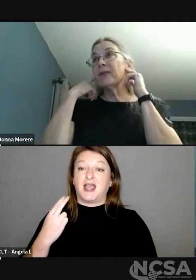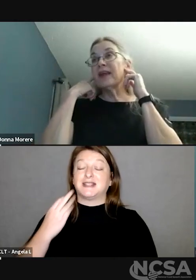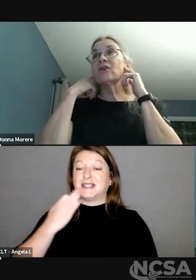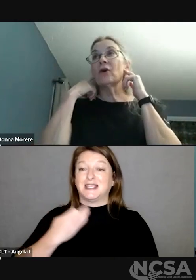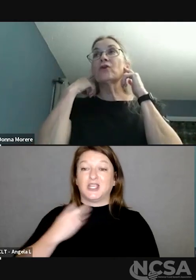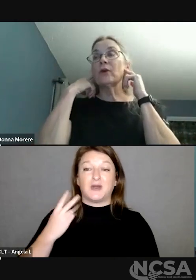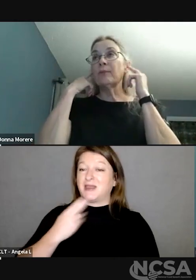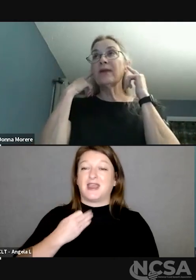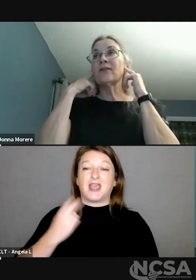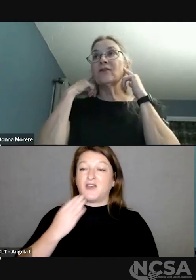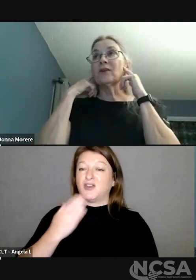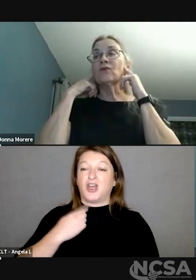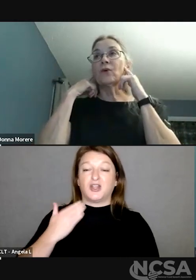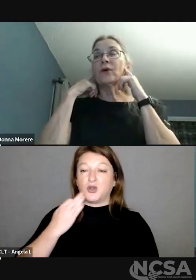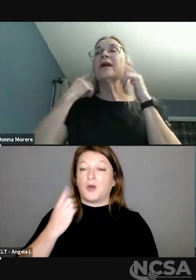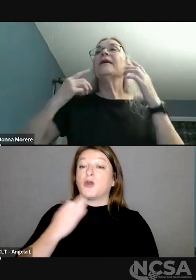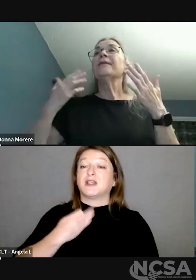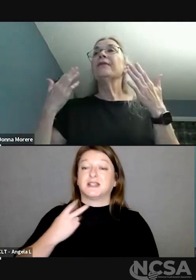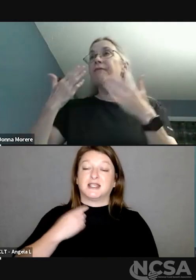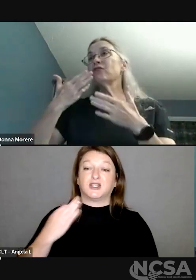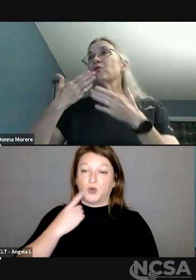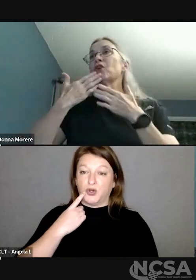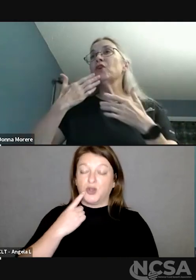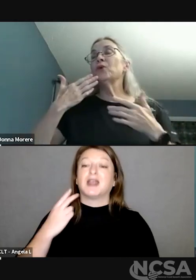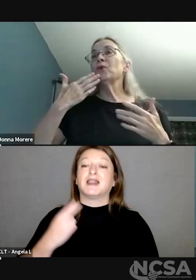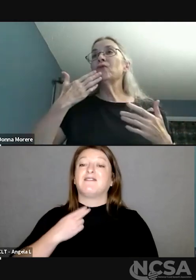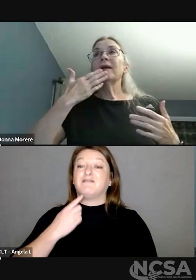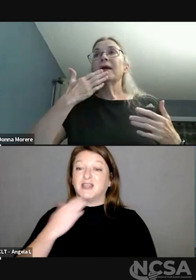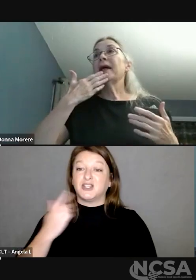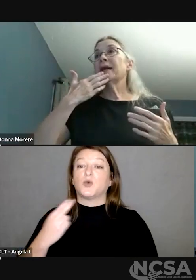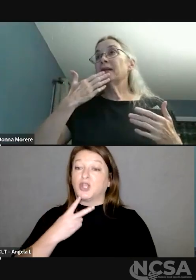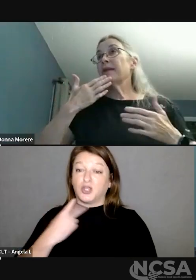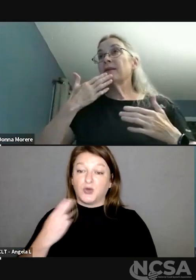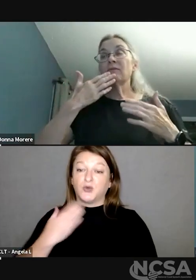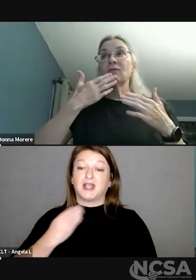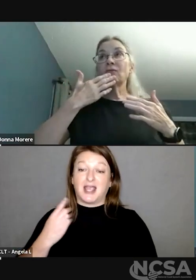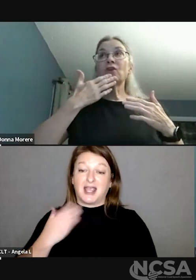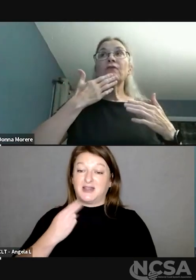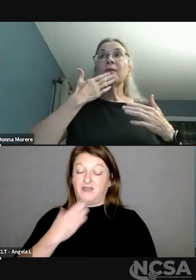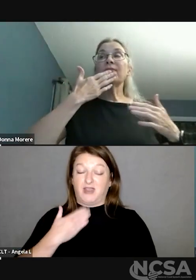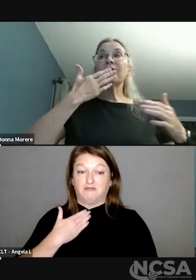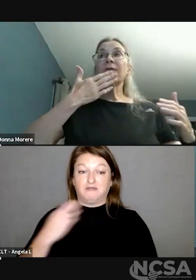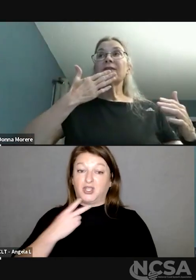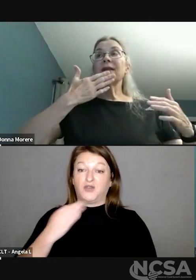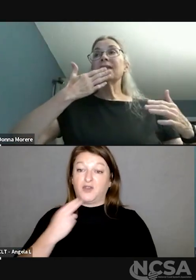but they have an auditory processing disorder, the visual cues, and if they cue for themselves,